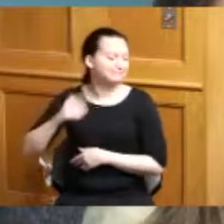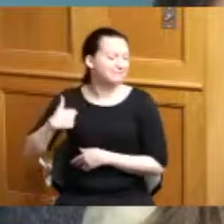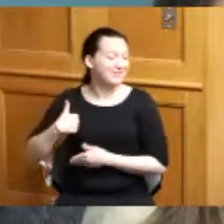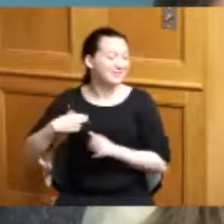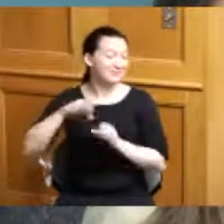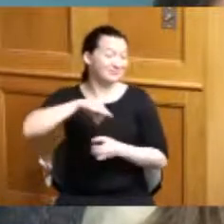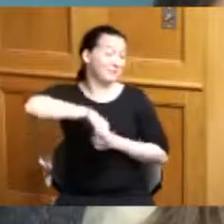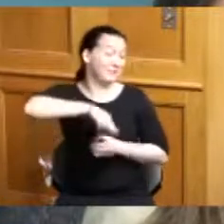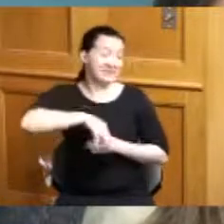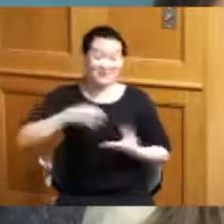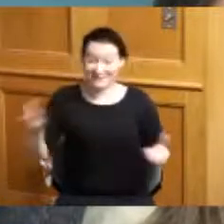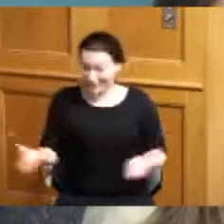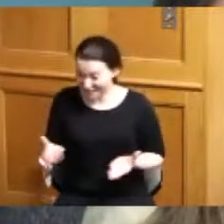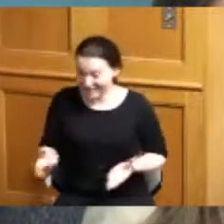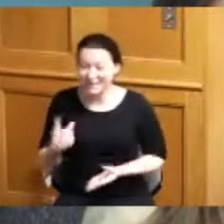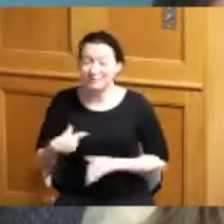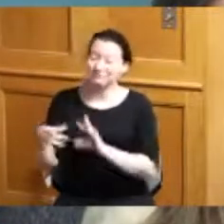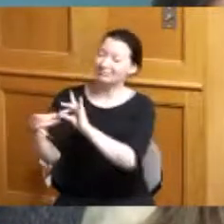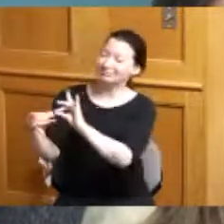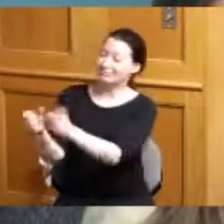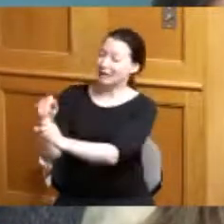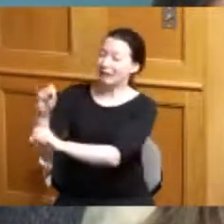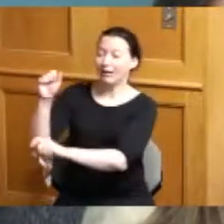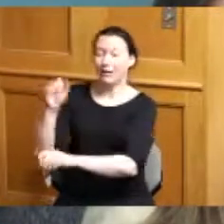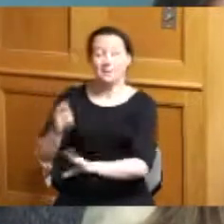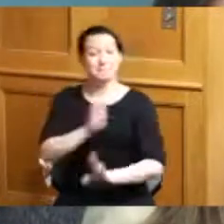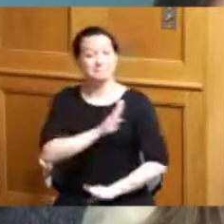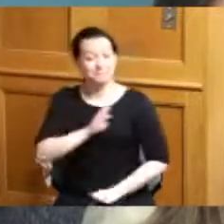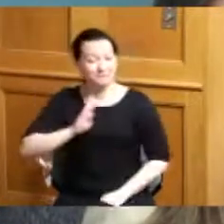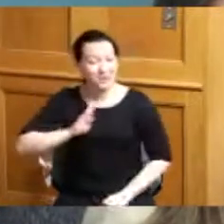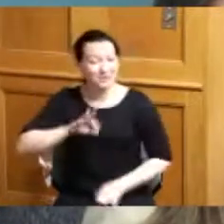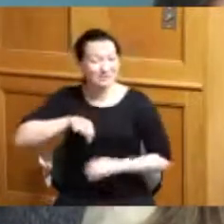ballot here if he was here he would be out there probably at the Board of Elections trying to get